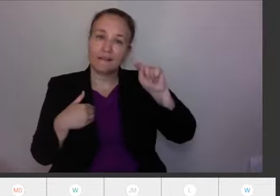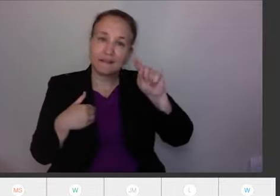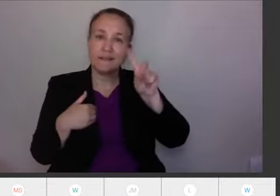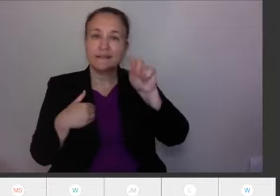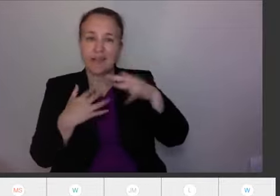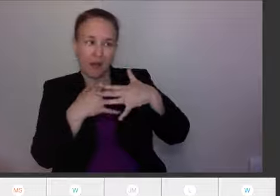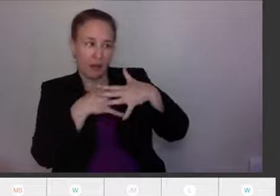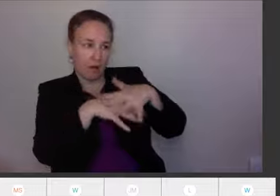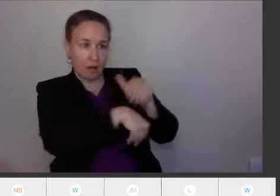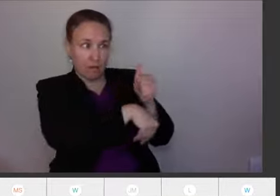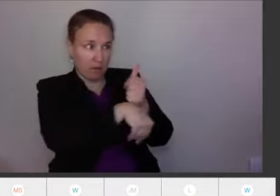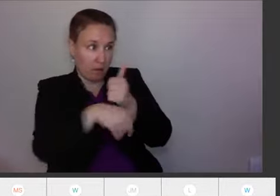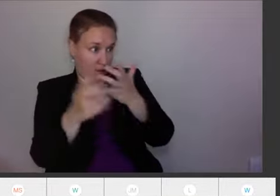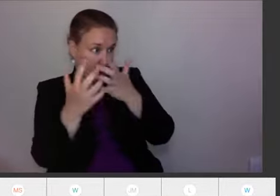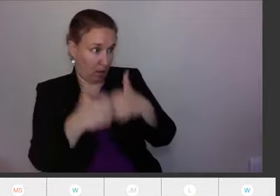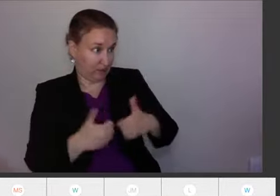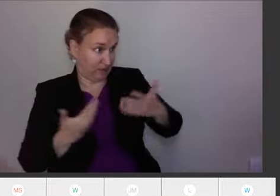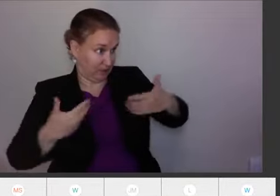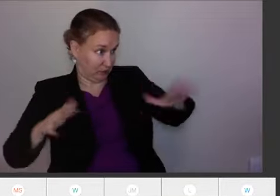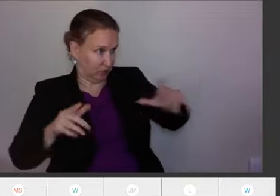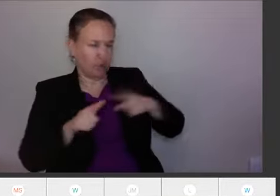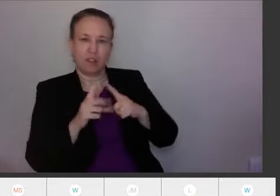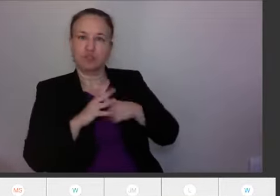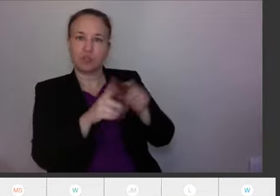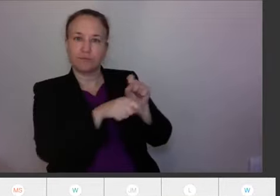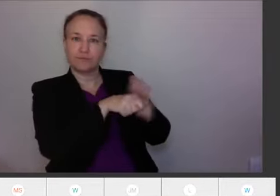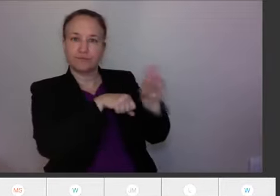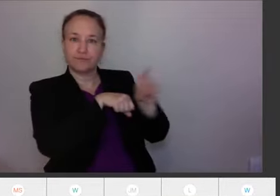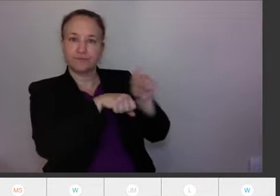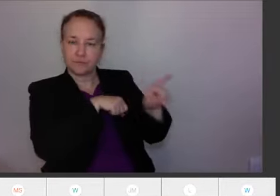up before we can start but we're hopefully you know fairly soon